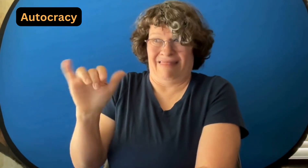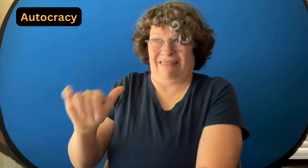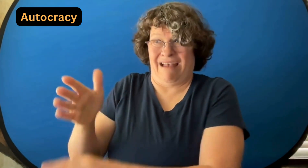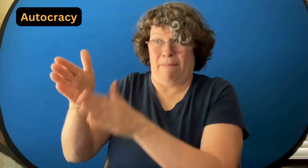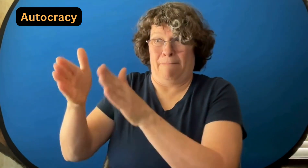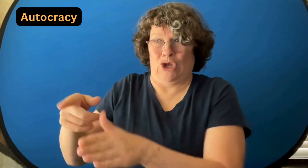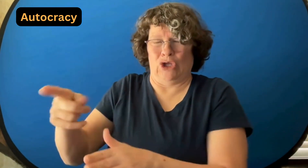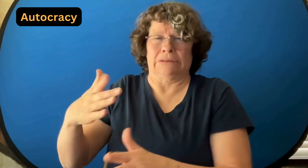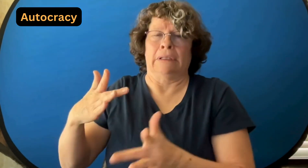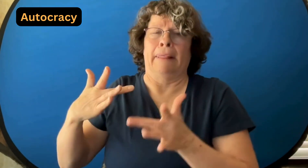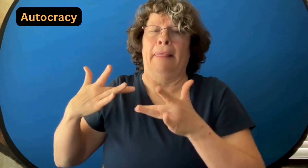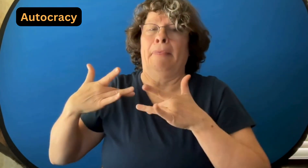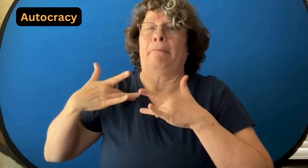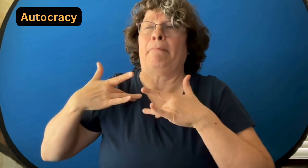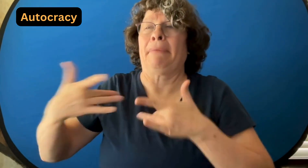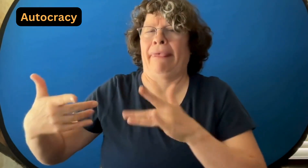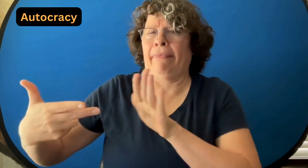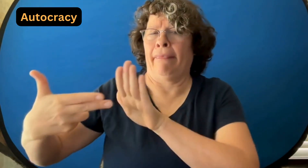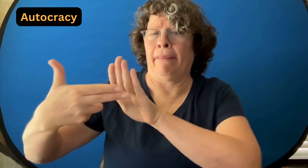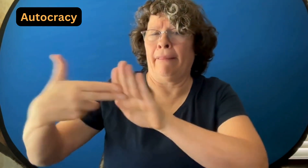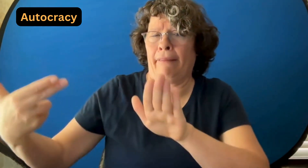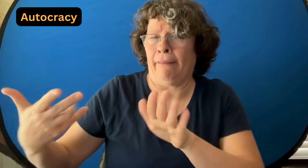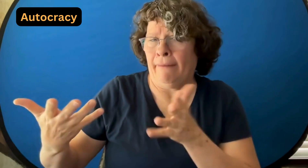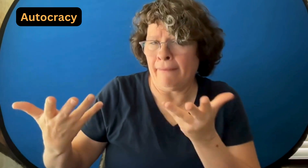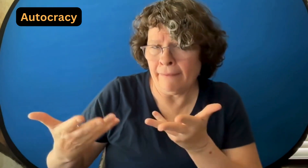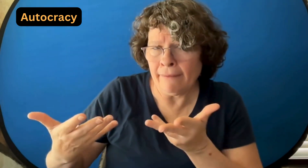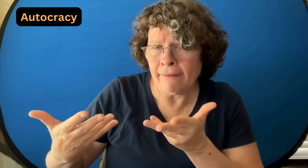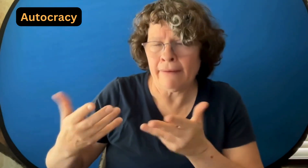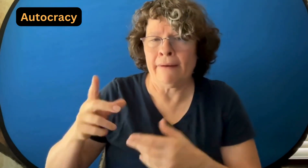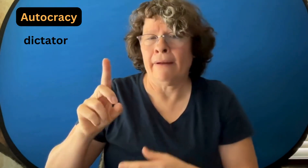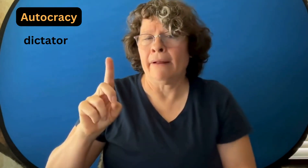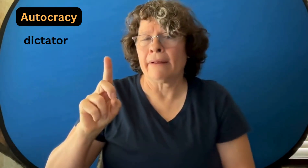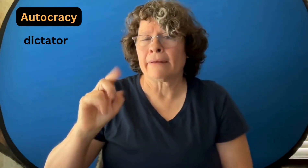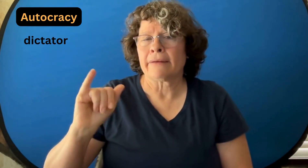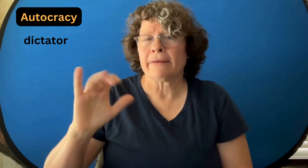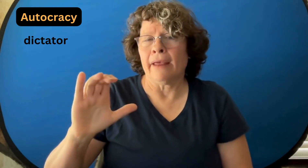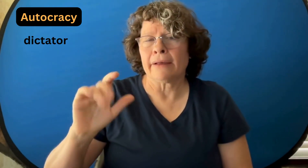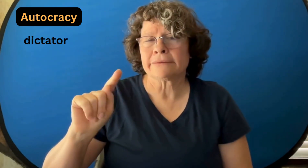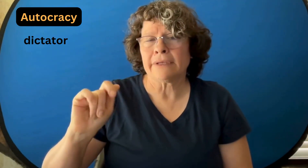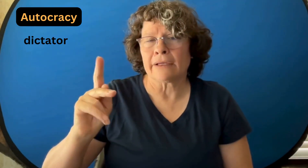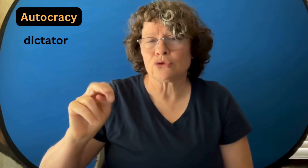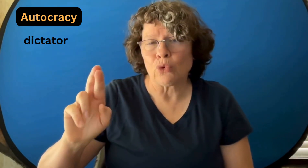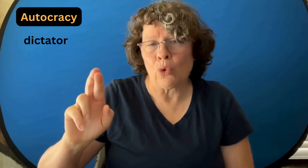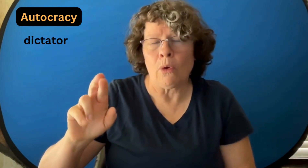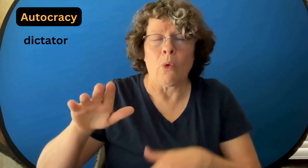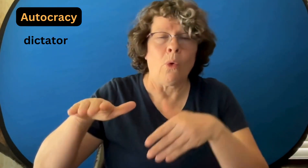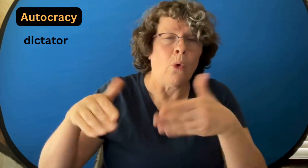This person, often called a dictator